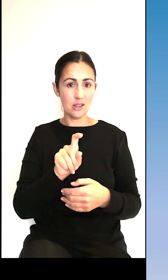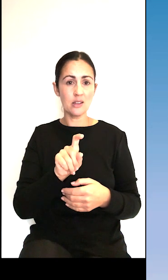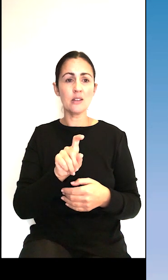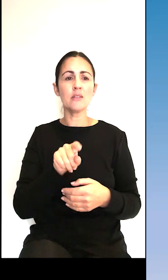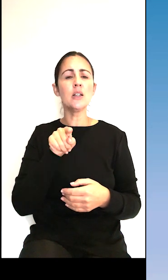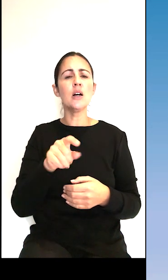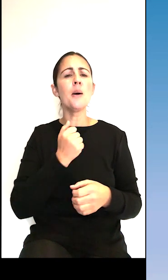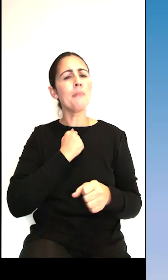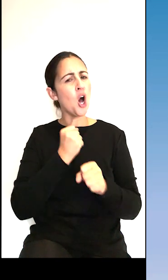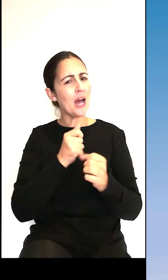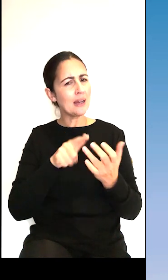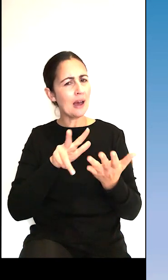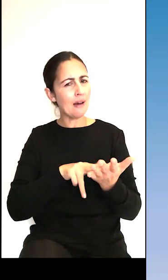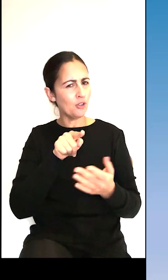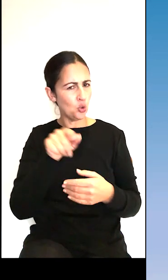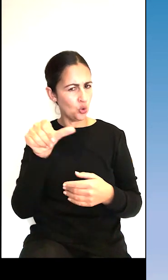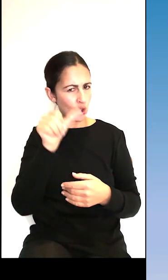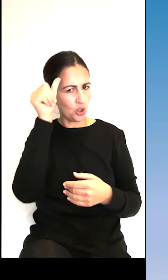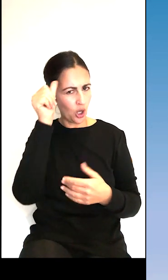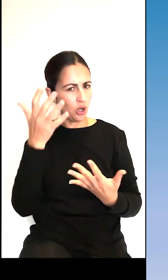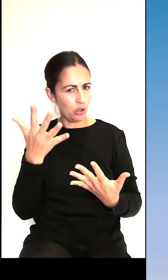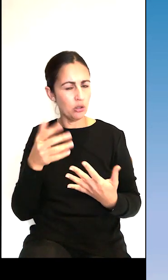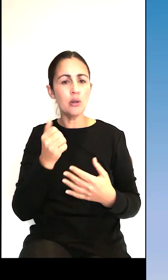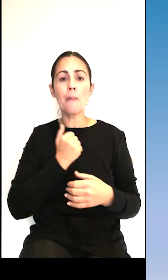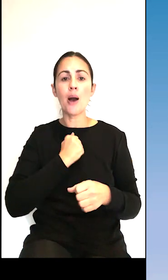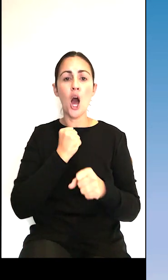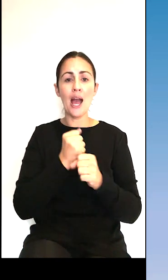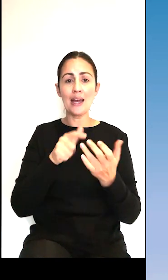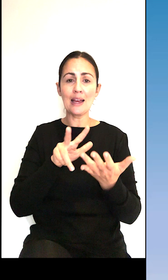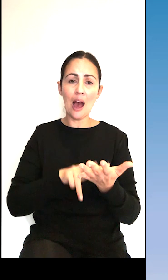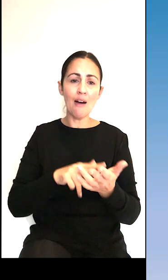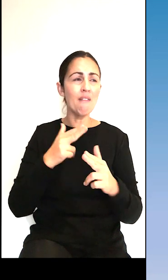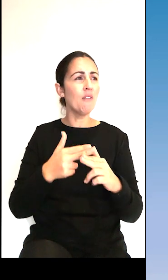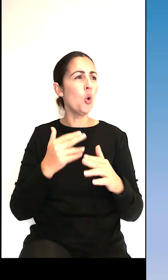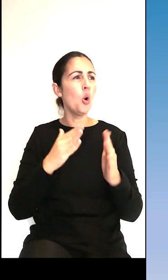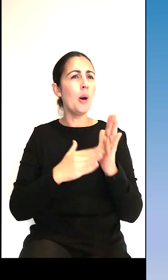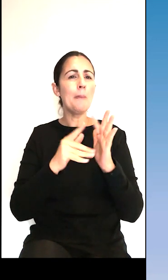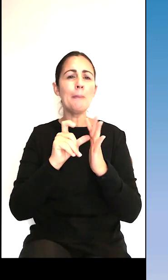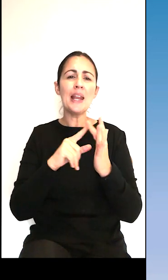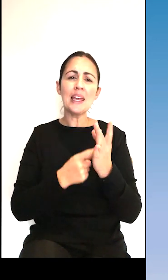a site you may be familiar with already. You access myGov to access things like Medicare or Centerlink or